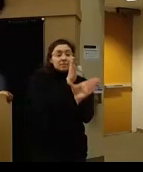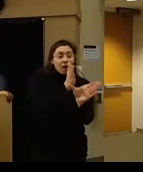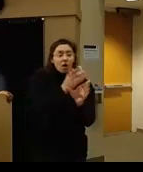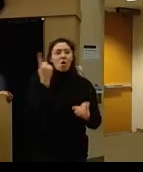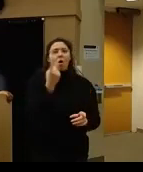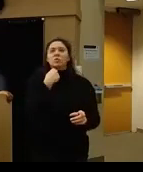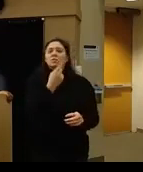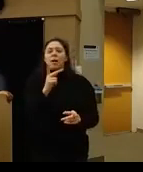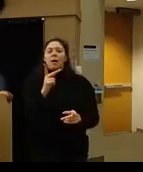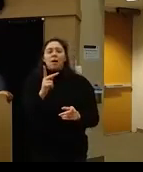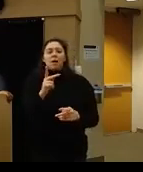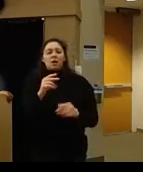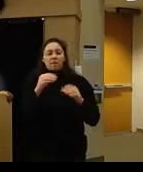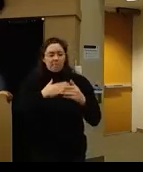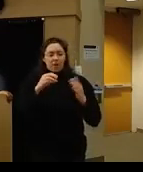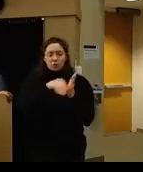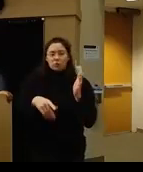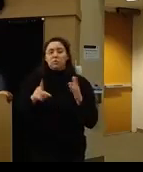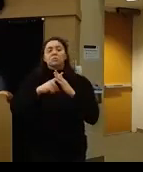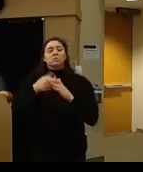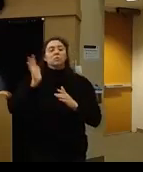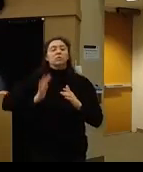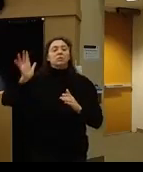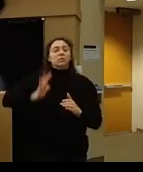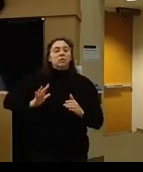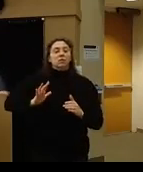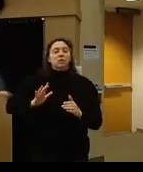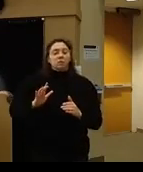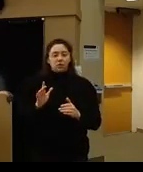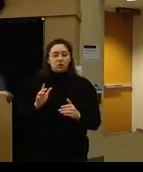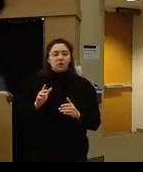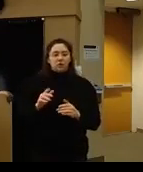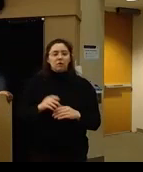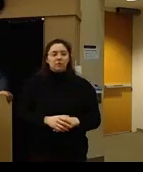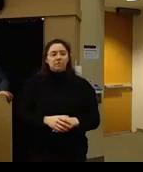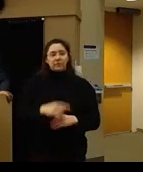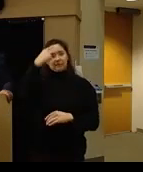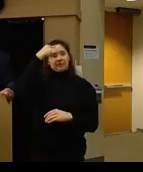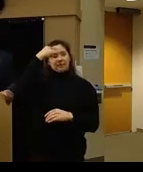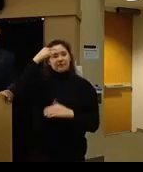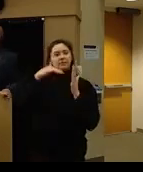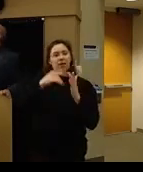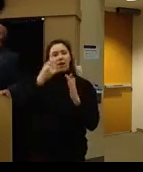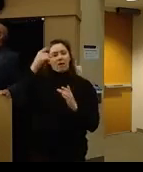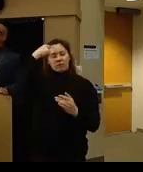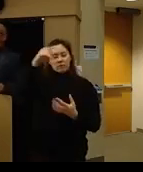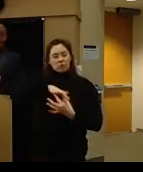my students that it began as the study of the Soul uh psyche is the Greek for soul or spirit